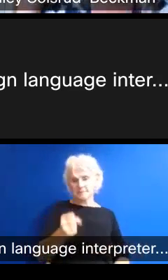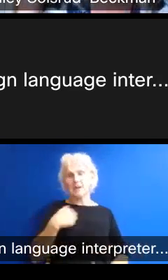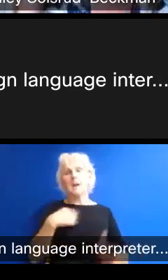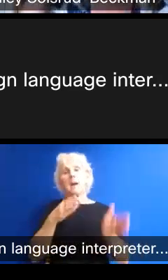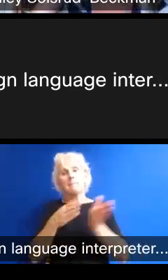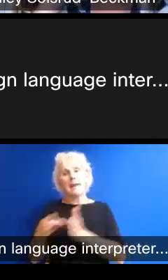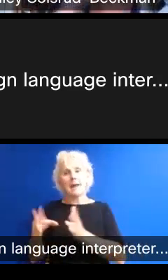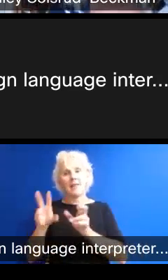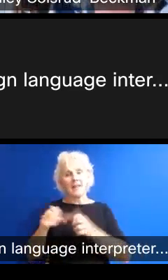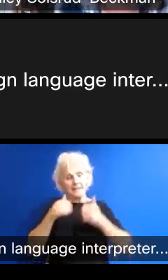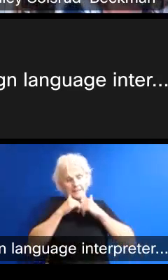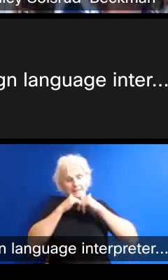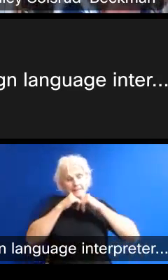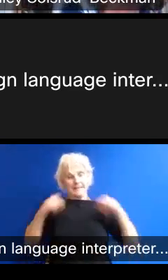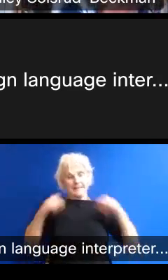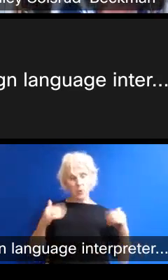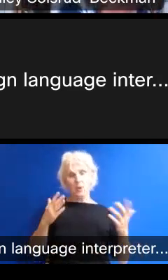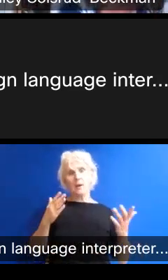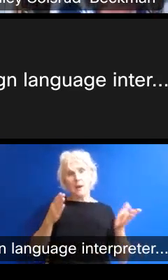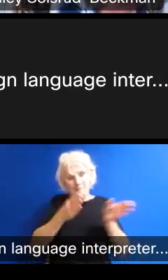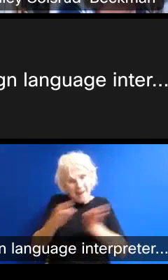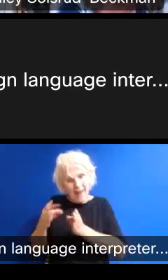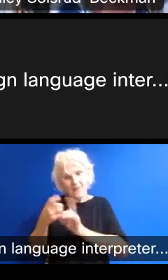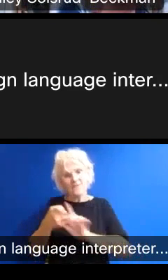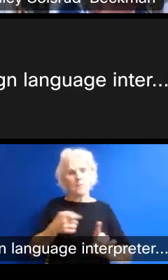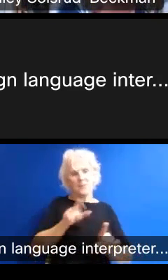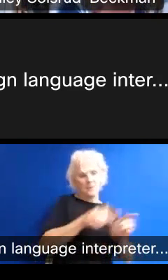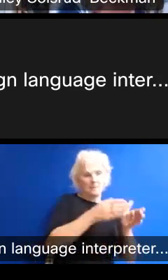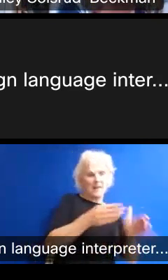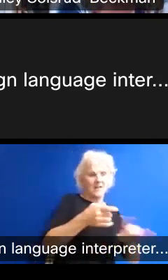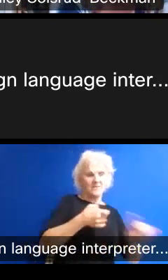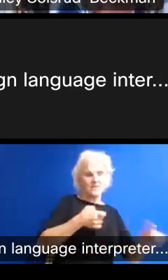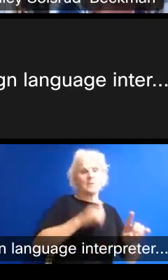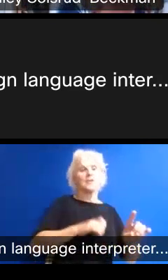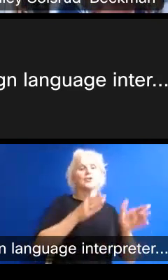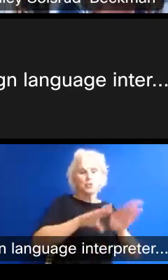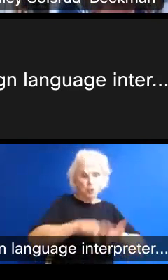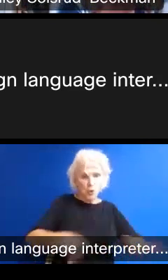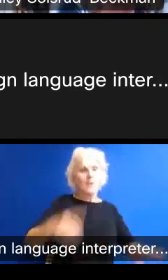separate plan from those plans required under children's mental health or disability waiver